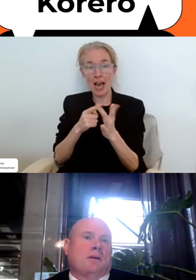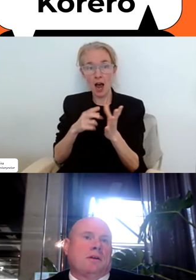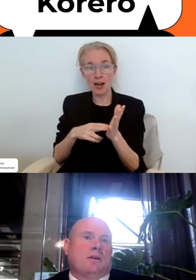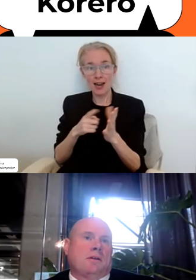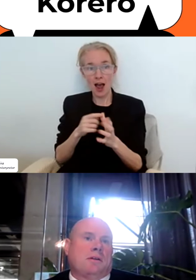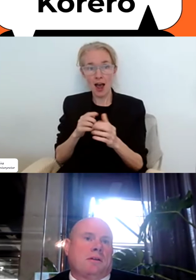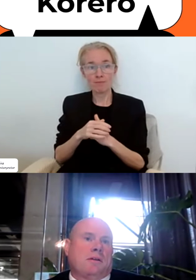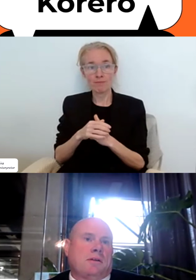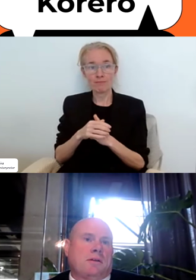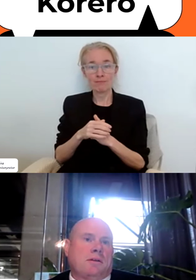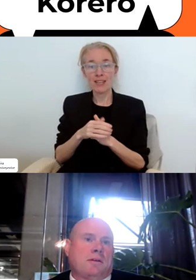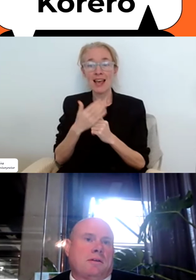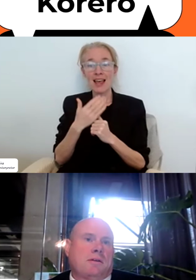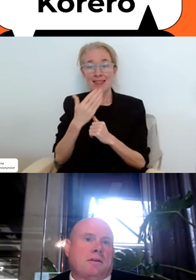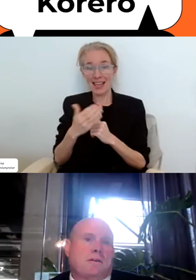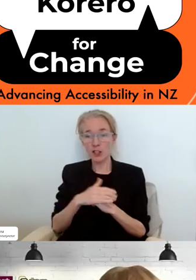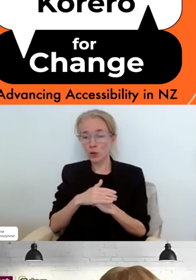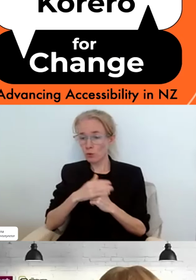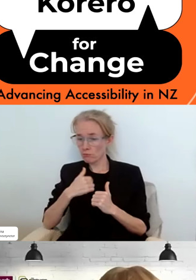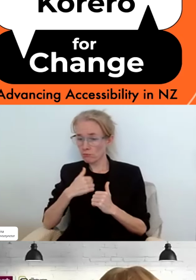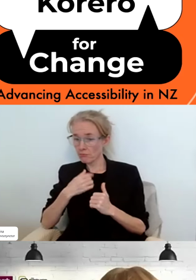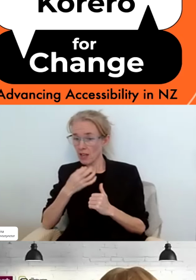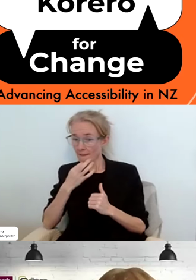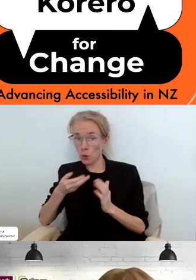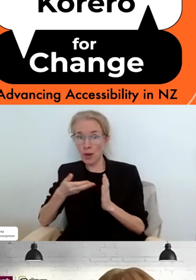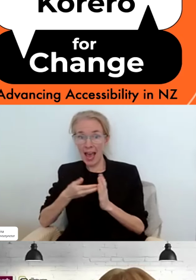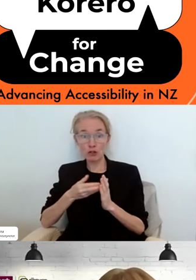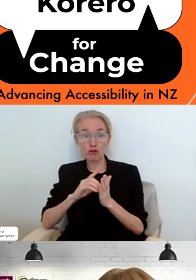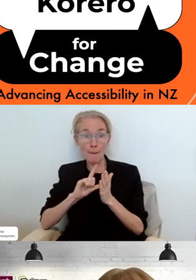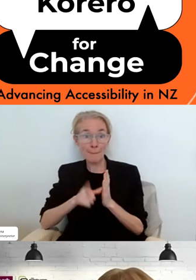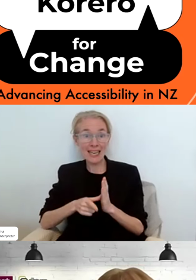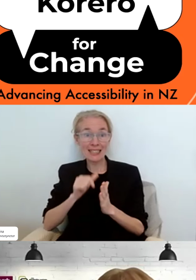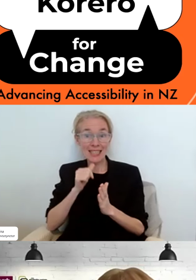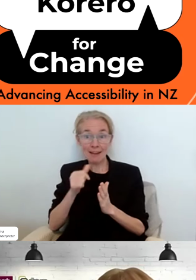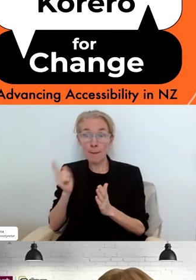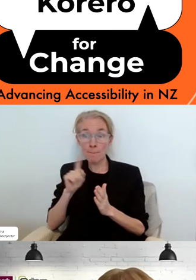few spare minutes that we can continue if people have more questions.